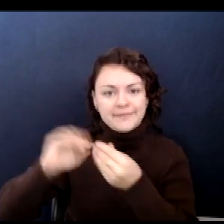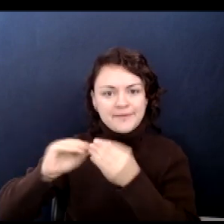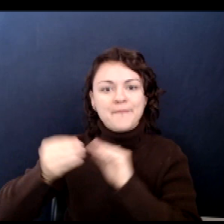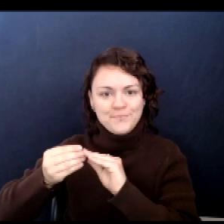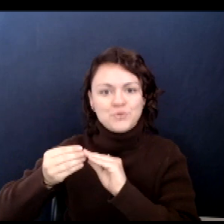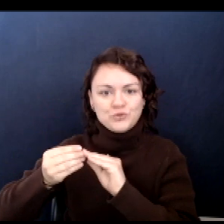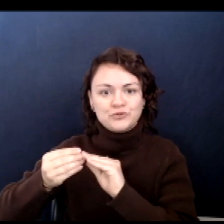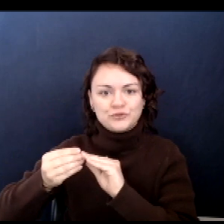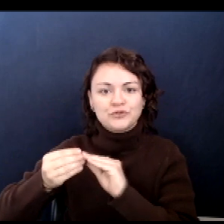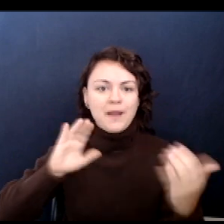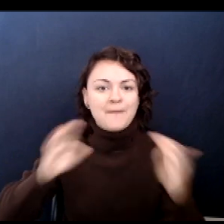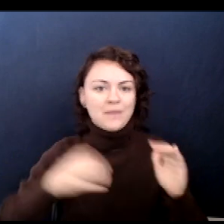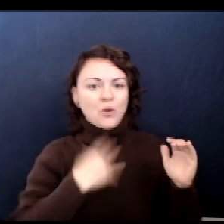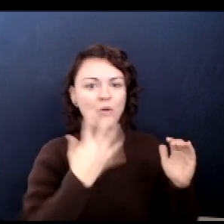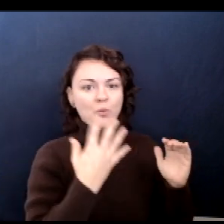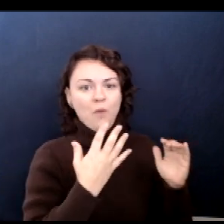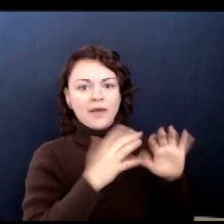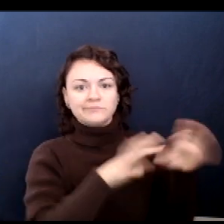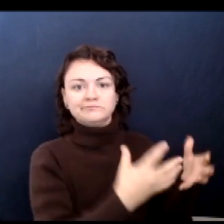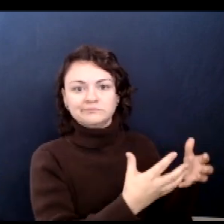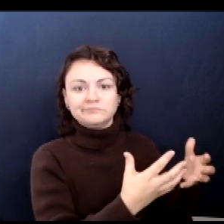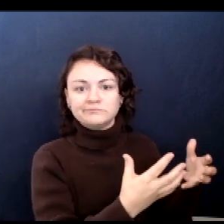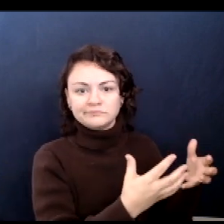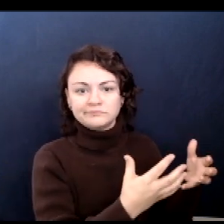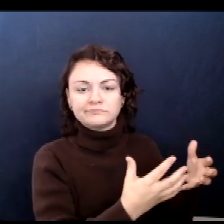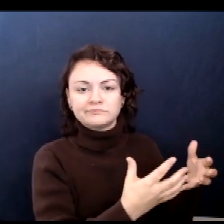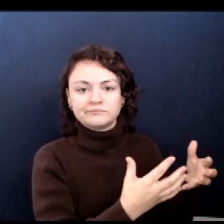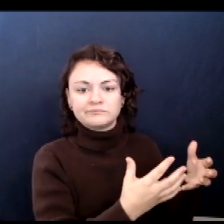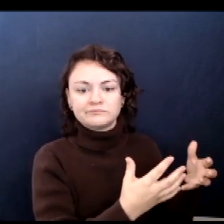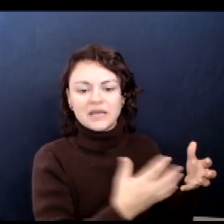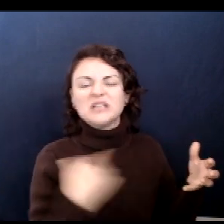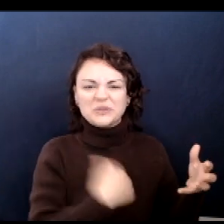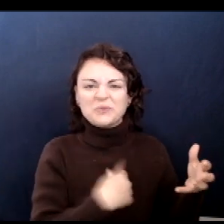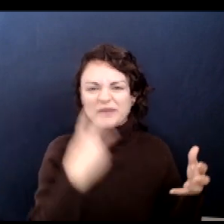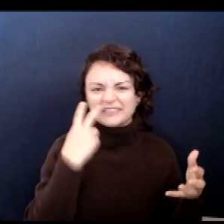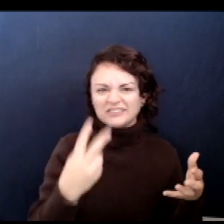the wait list compared to their white counterparts. And we saw that on the last slide,